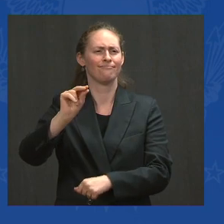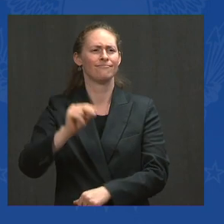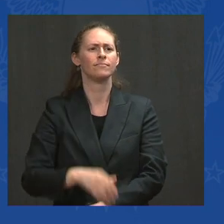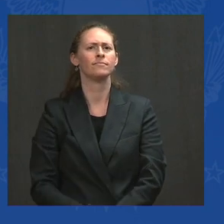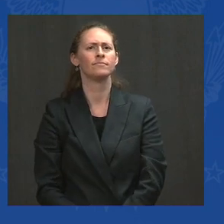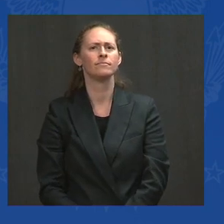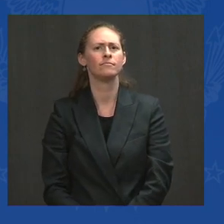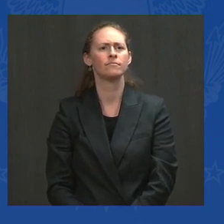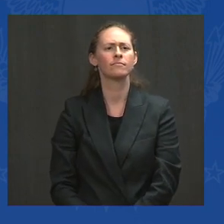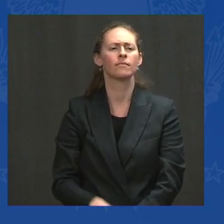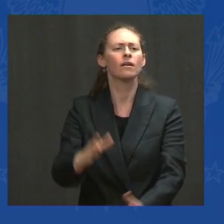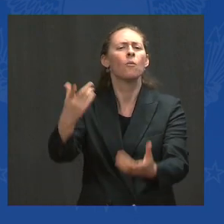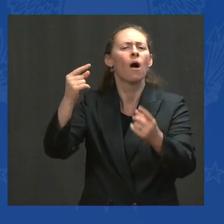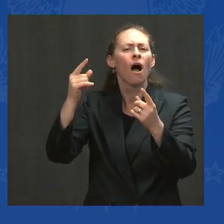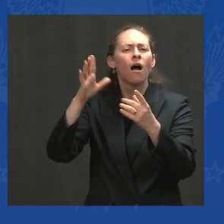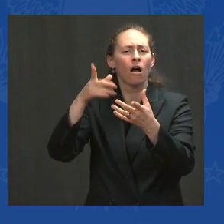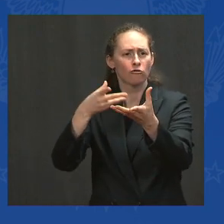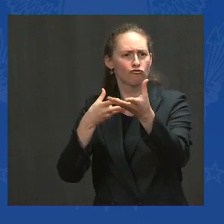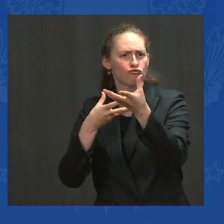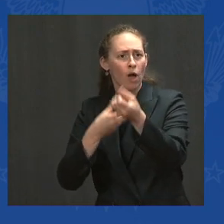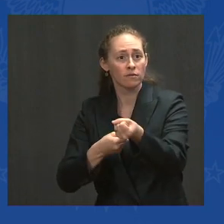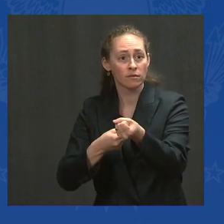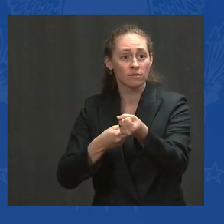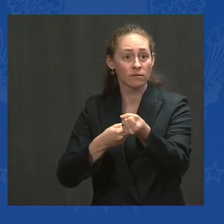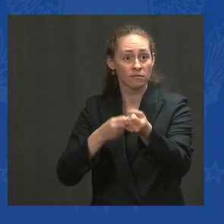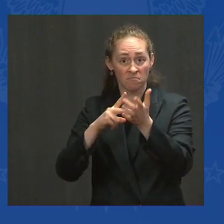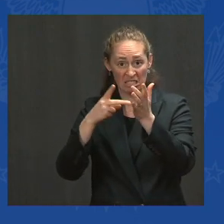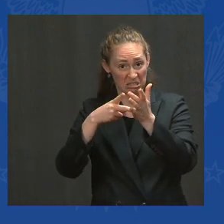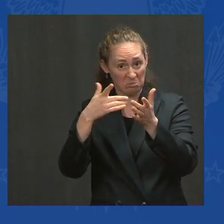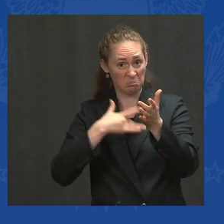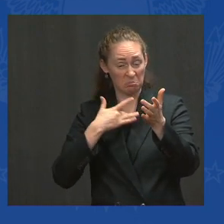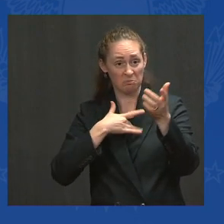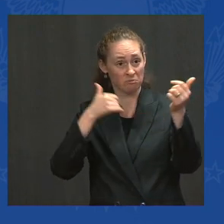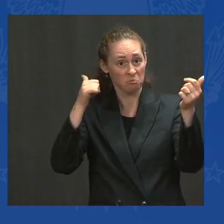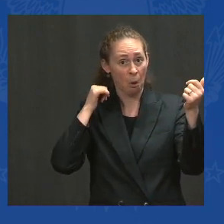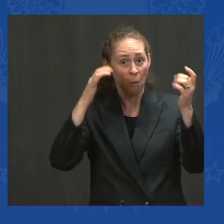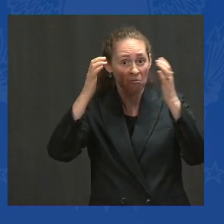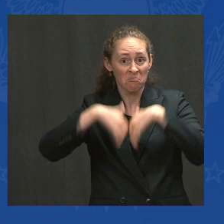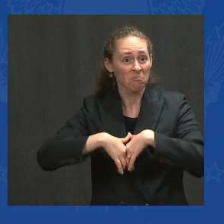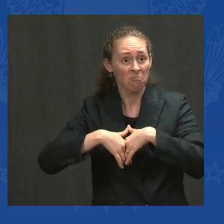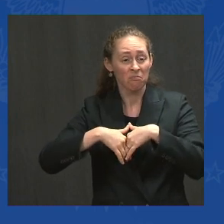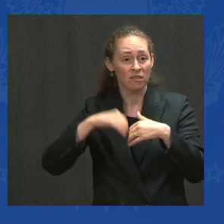that they have that it will not collapse? The President: The Afghan government and